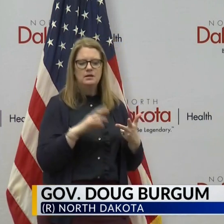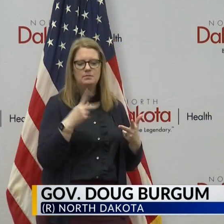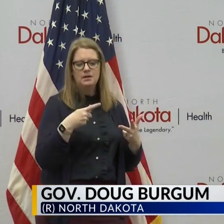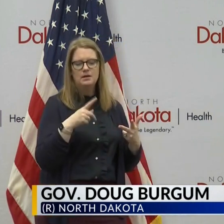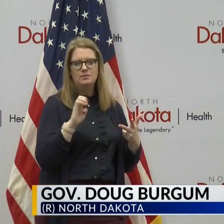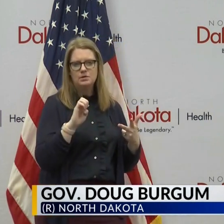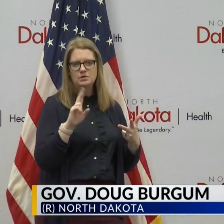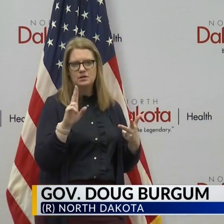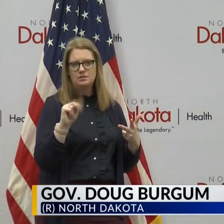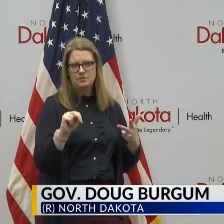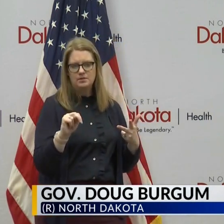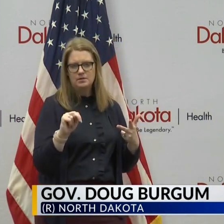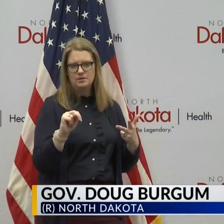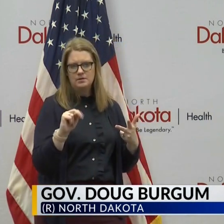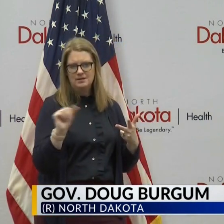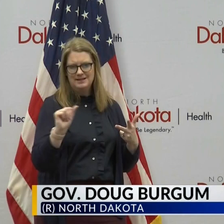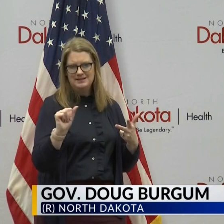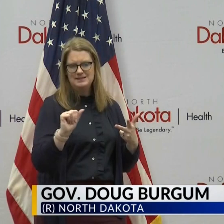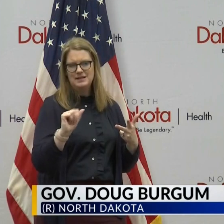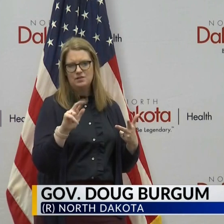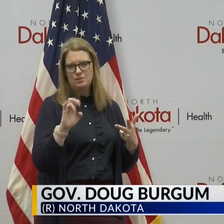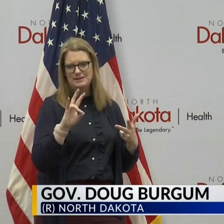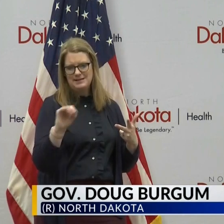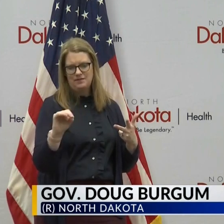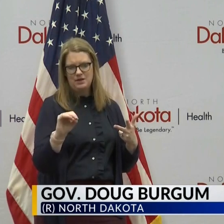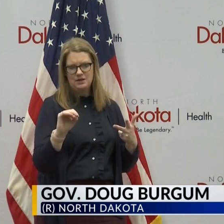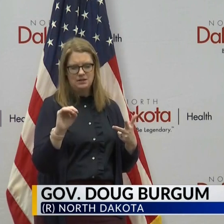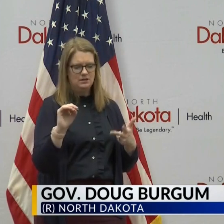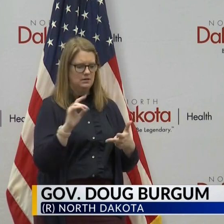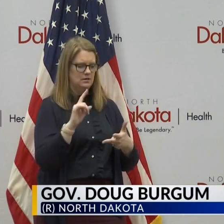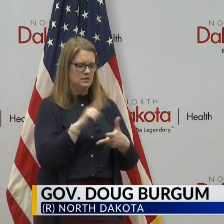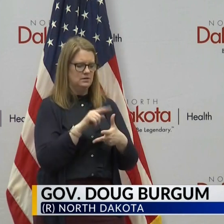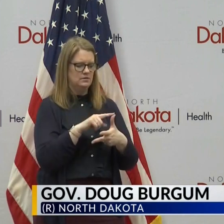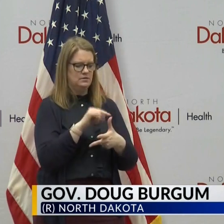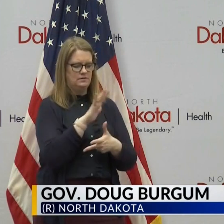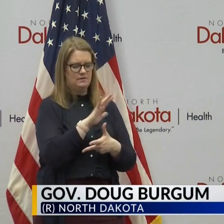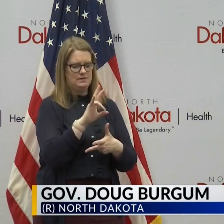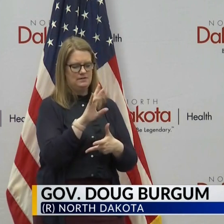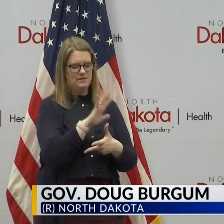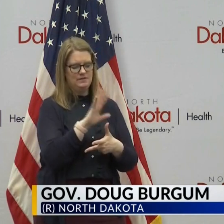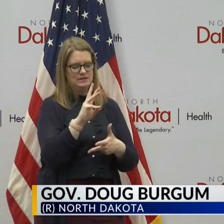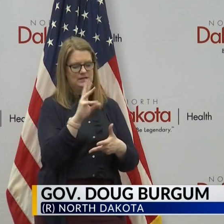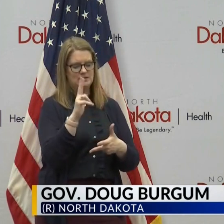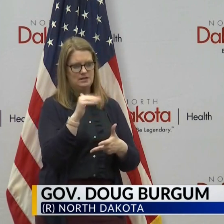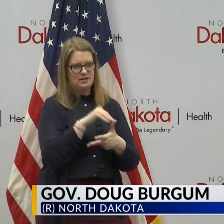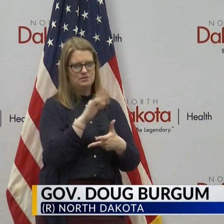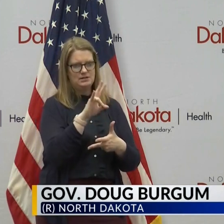AND THE PANDEMIC UNEMPLOYMENT ASSISTANCE, 257, NICE SEE THAT SLOWING DOWN A LITTLE BIT AND